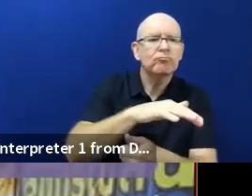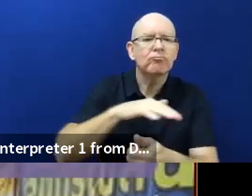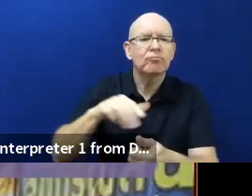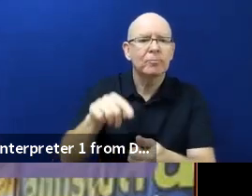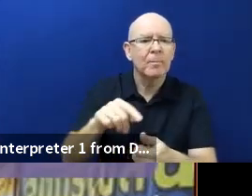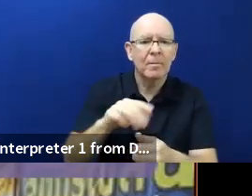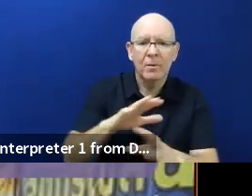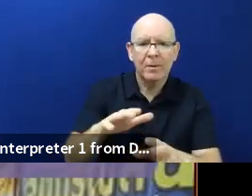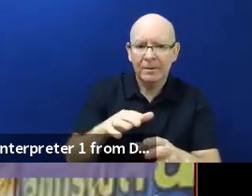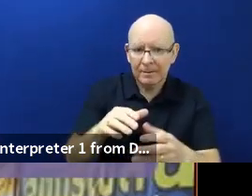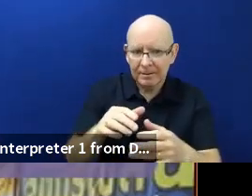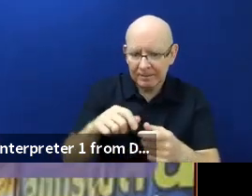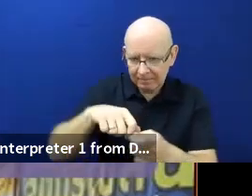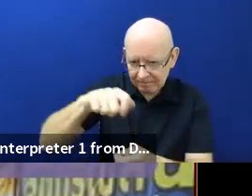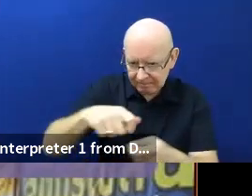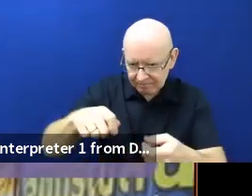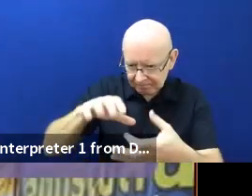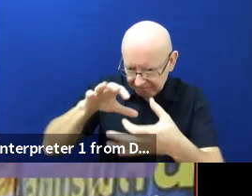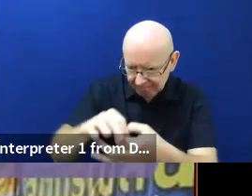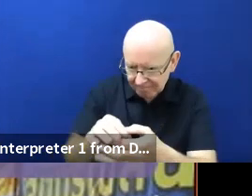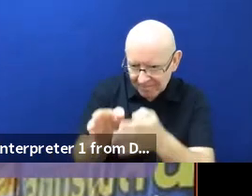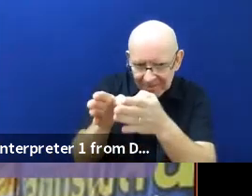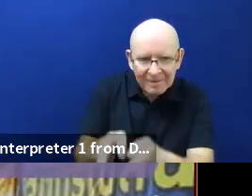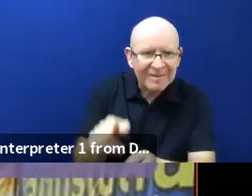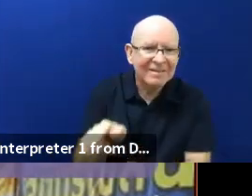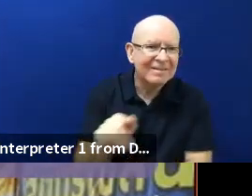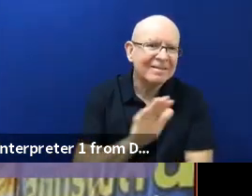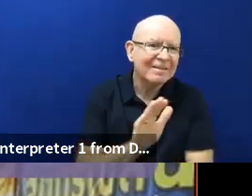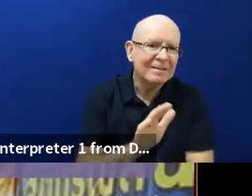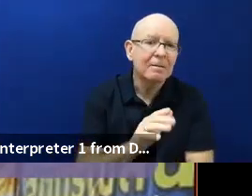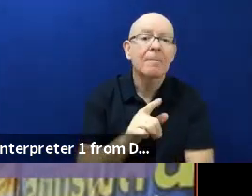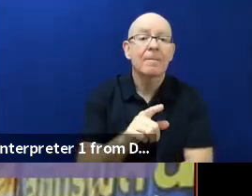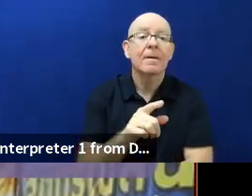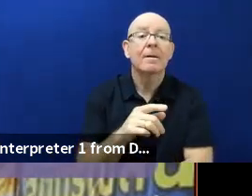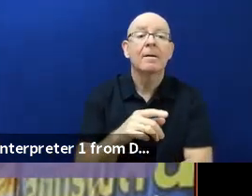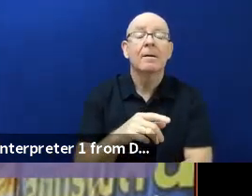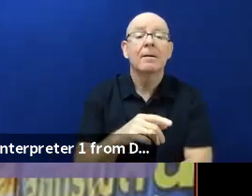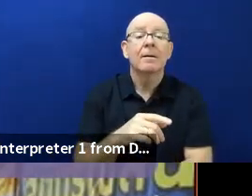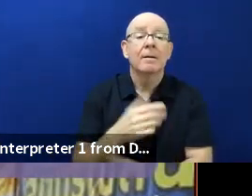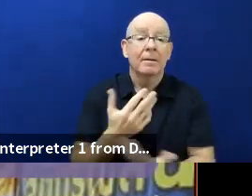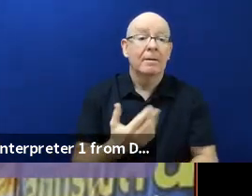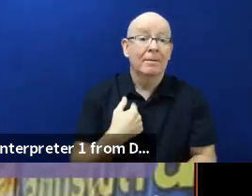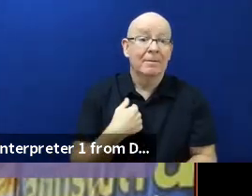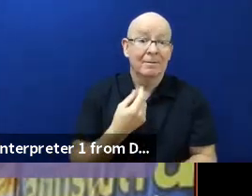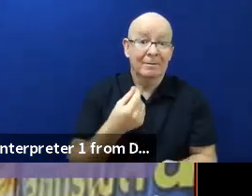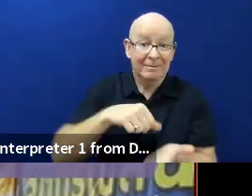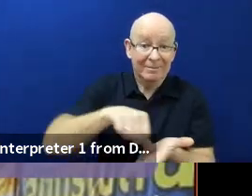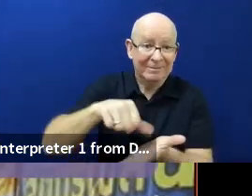act has three articles on employment and article 33 is direct employment, which means hiring